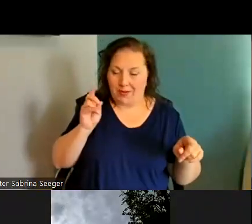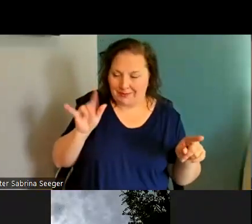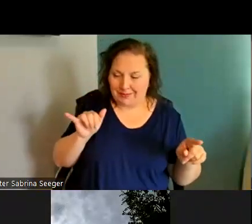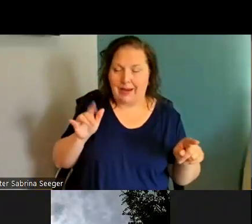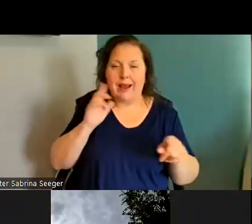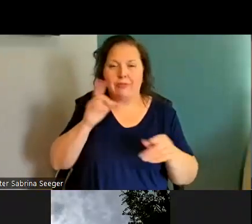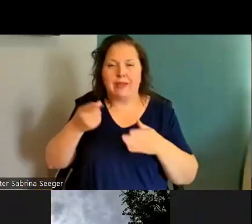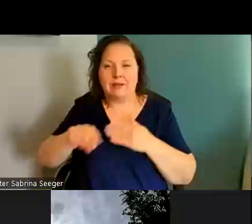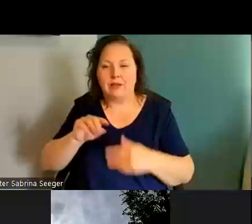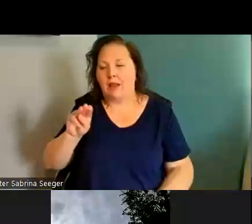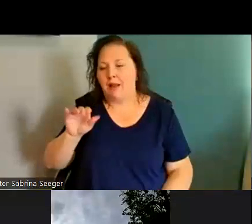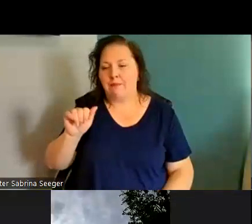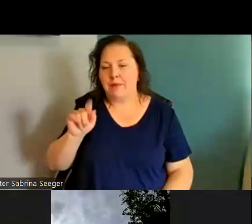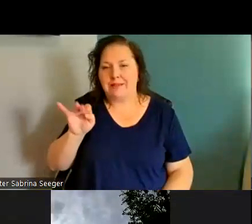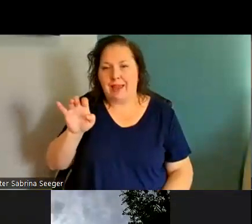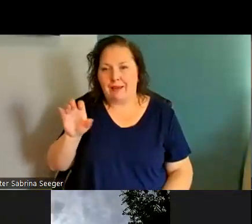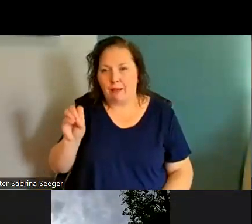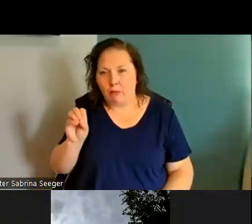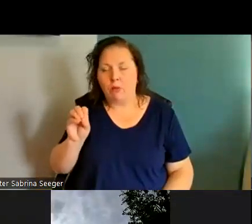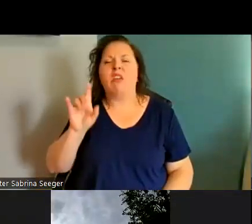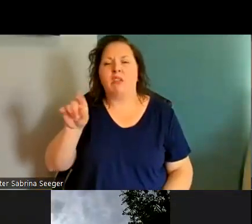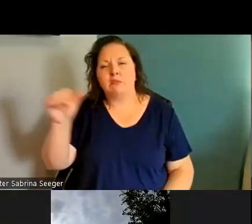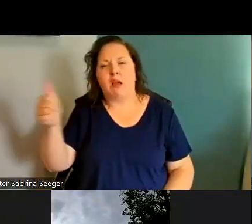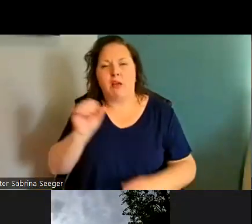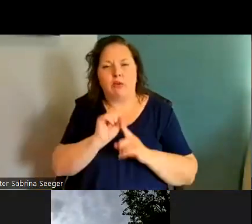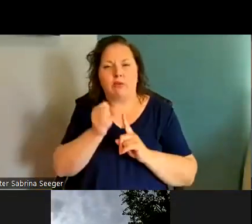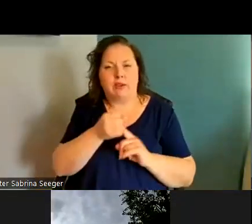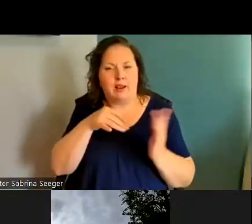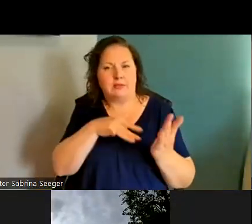Mateo, which is another case study outlining how this process could happen.